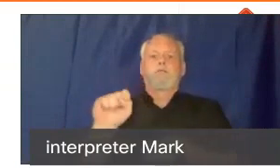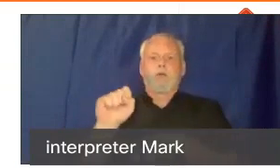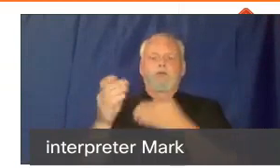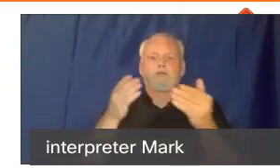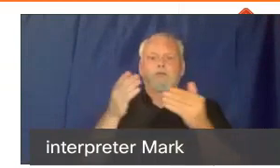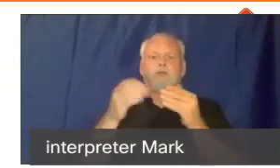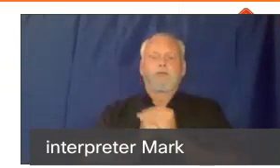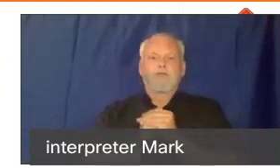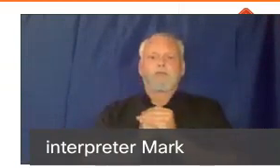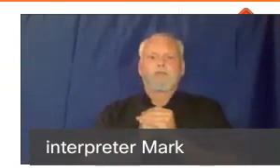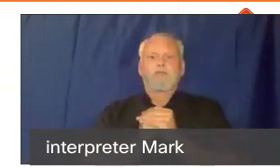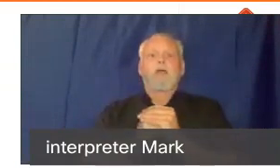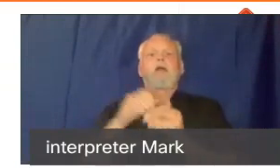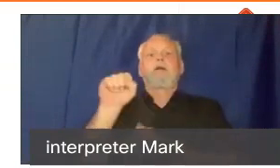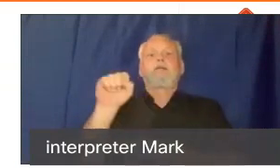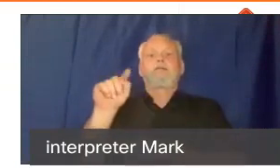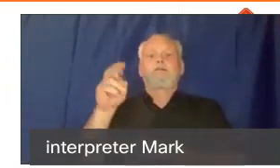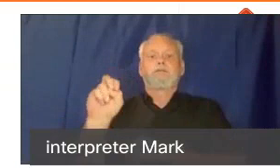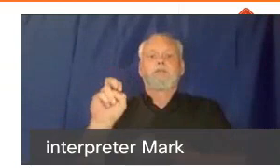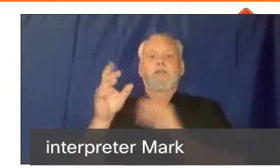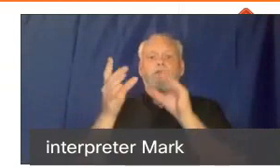So, as Steve was mentioning that as a.